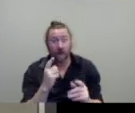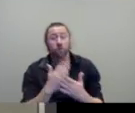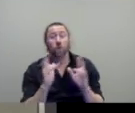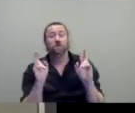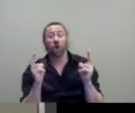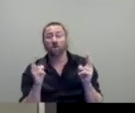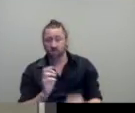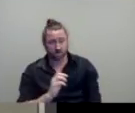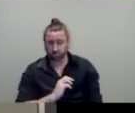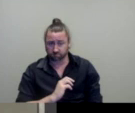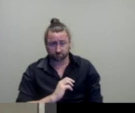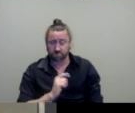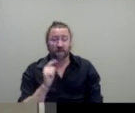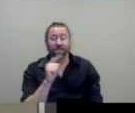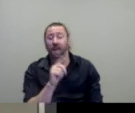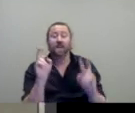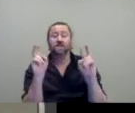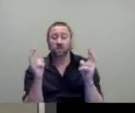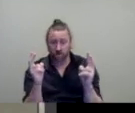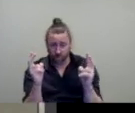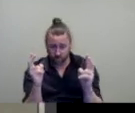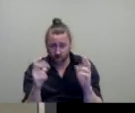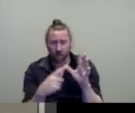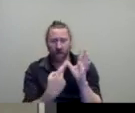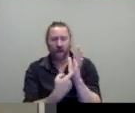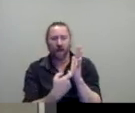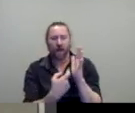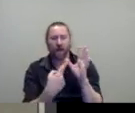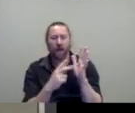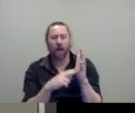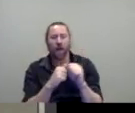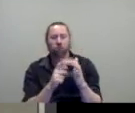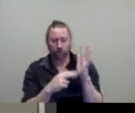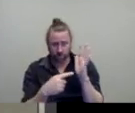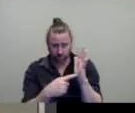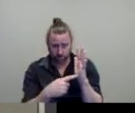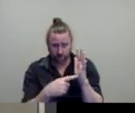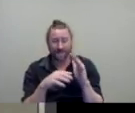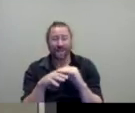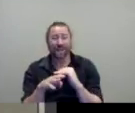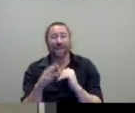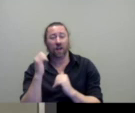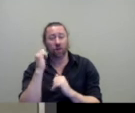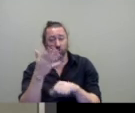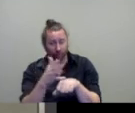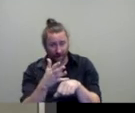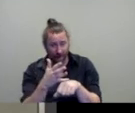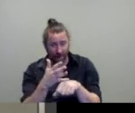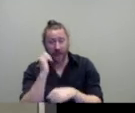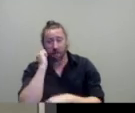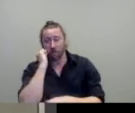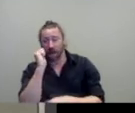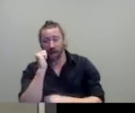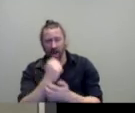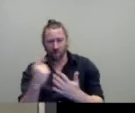actually titled this Work Arrangement in Gray and Black Number 1 just so to sum